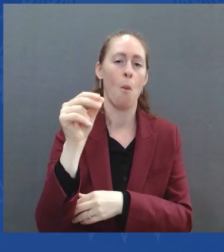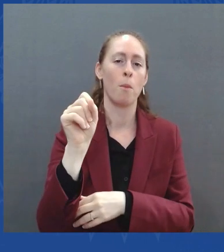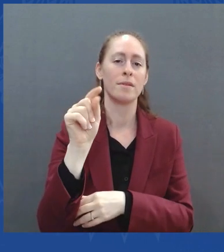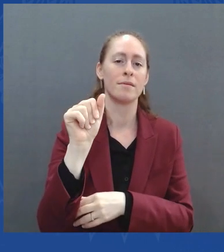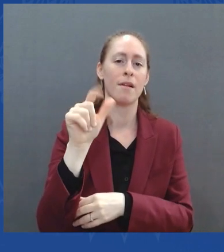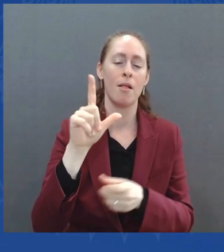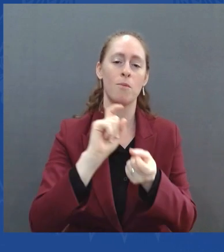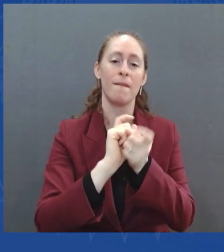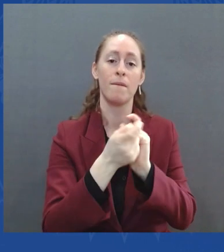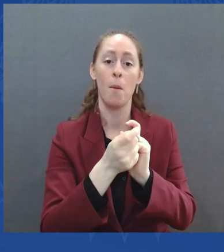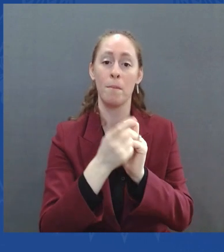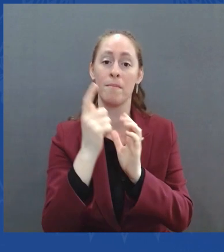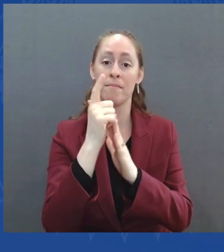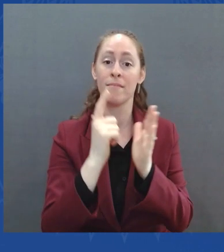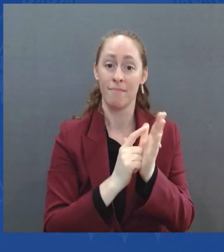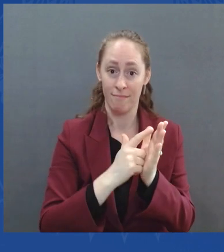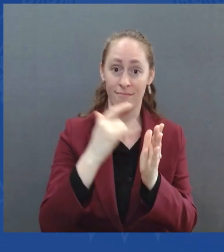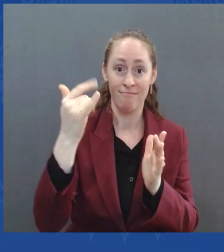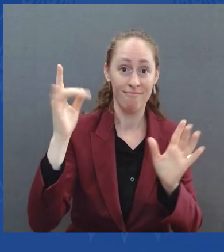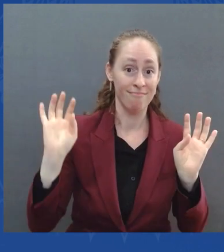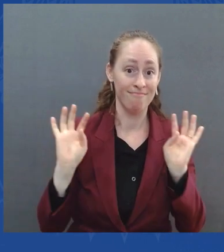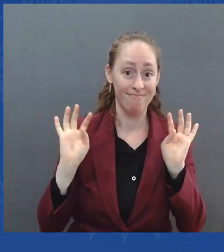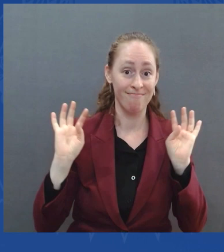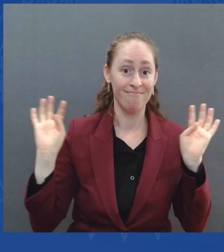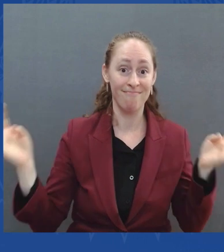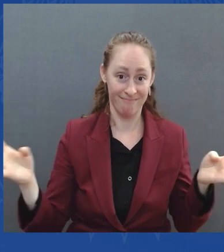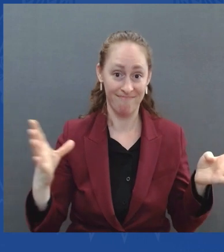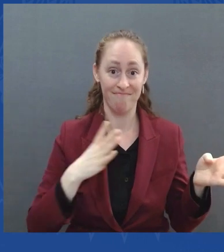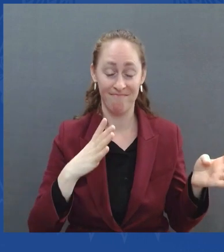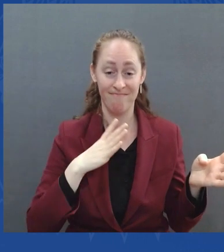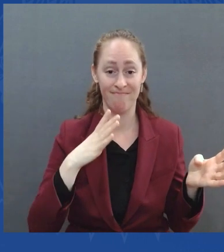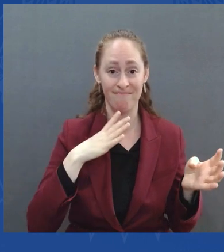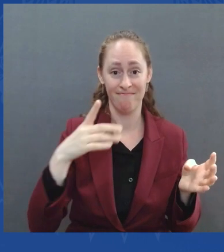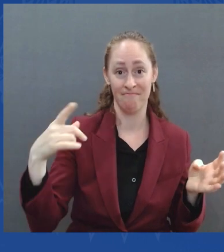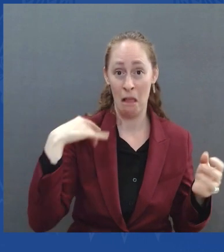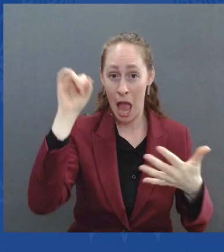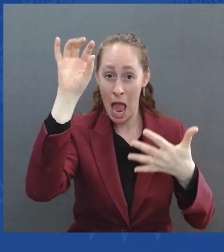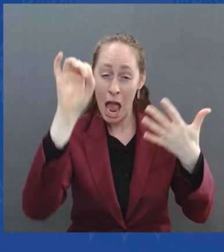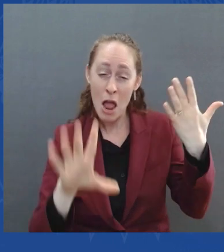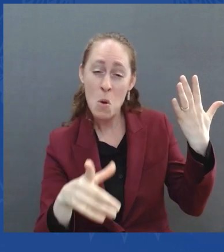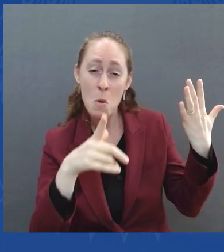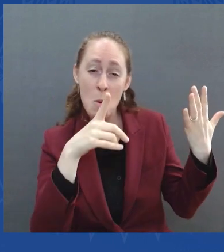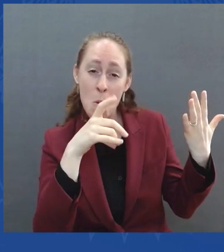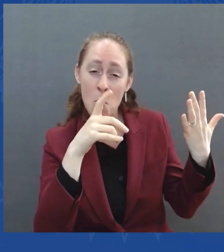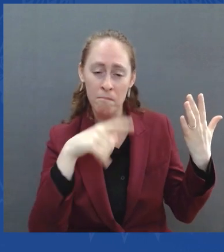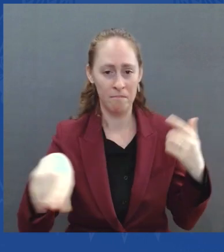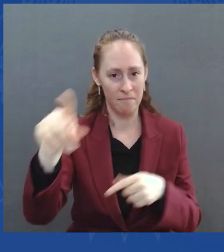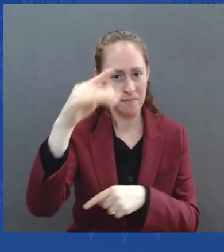I'm not going to read out your names; they told me who you are. Everybody but Steny can come. I'm only kidding, Steny.